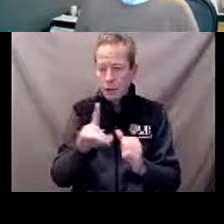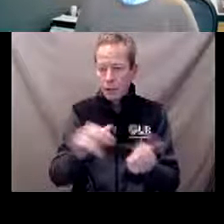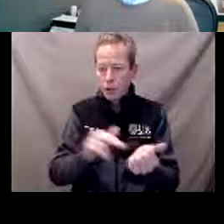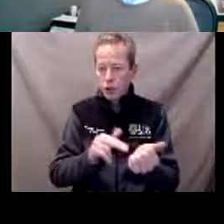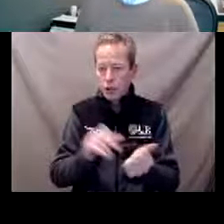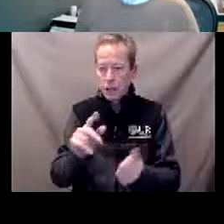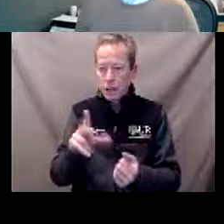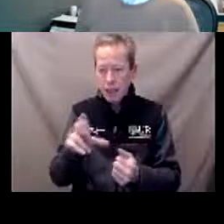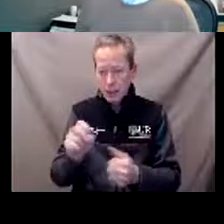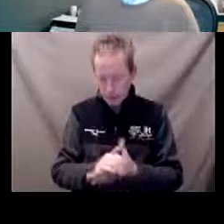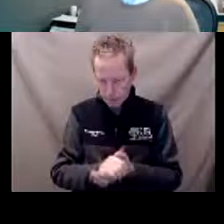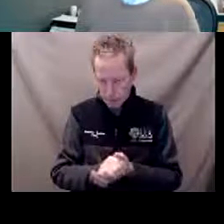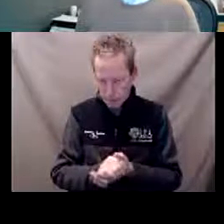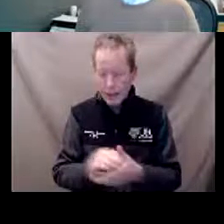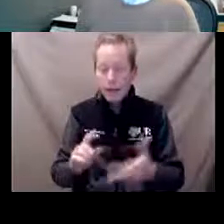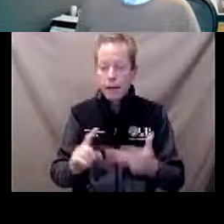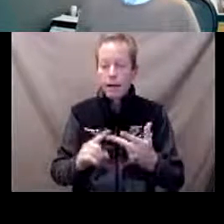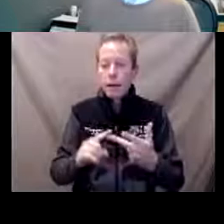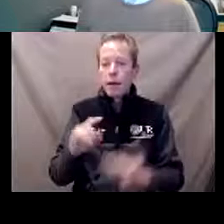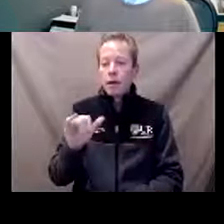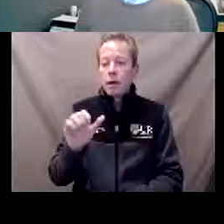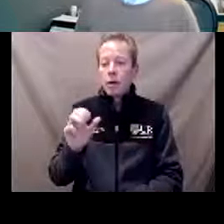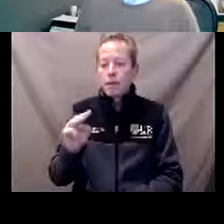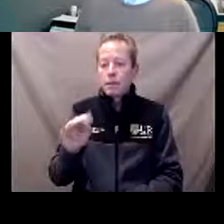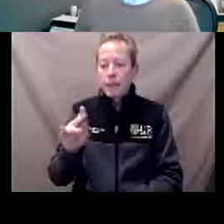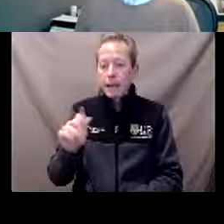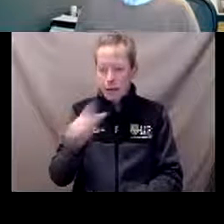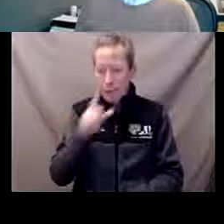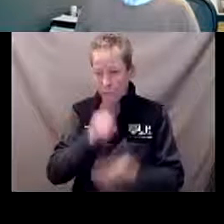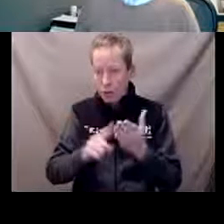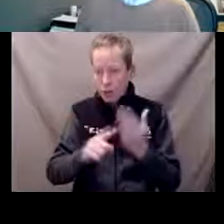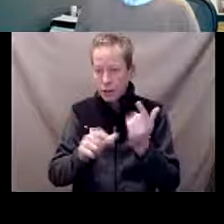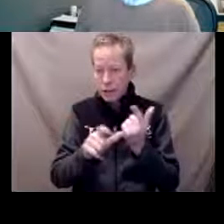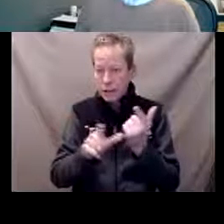And finally, Jasmina Siserak is a research assistant professor and co-director of the